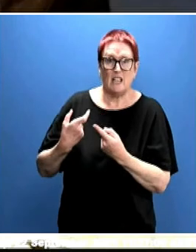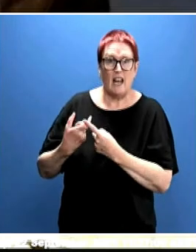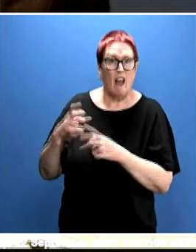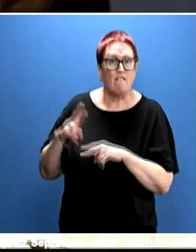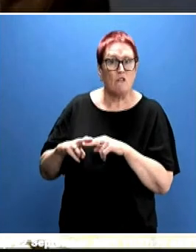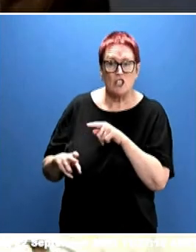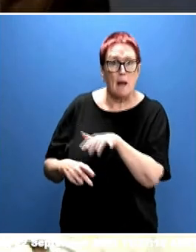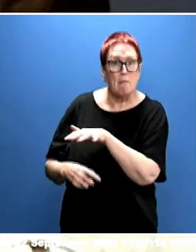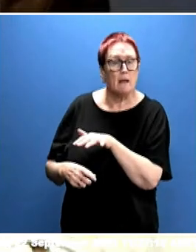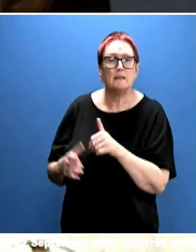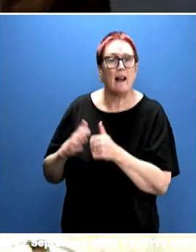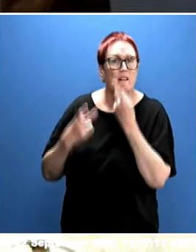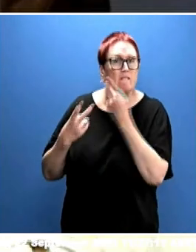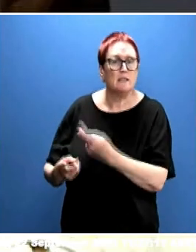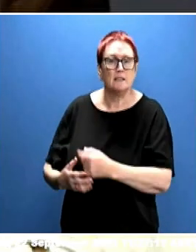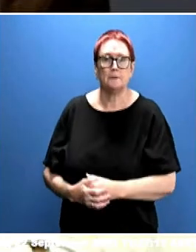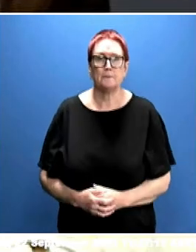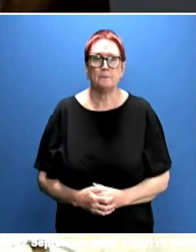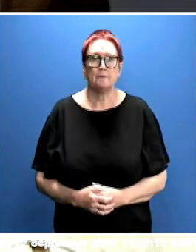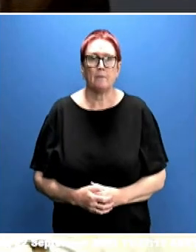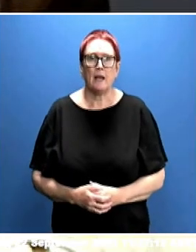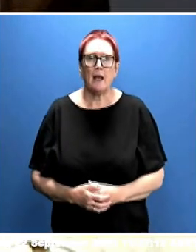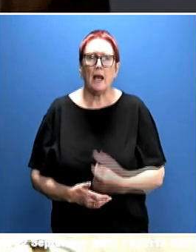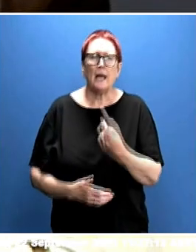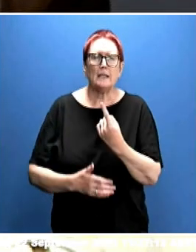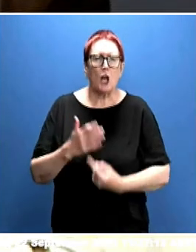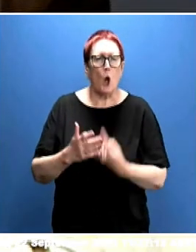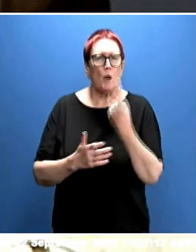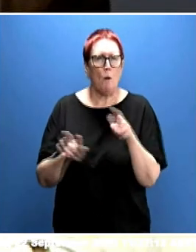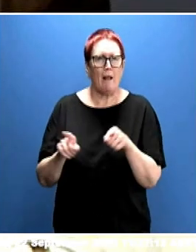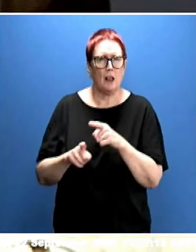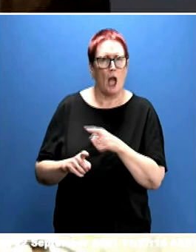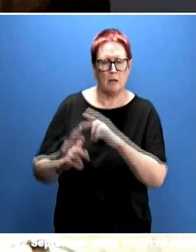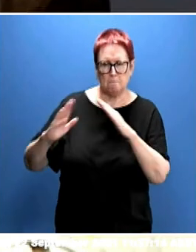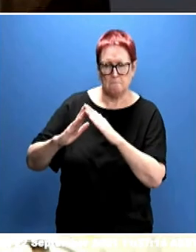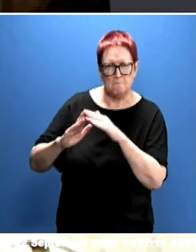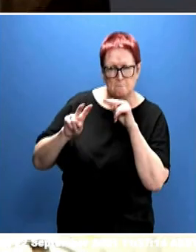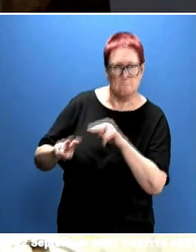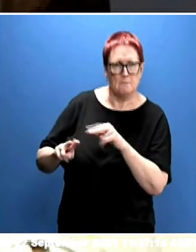which is the only Secure Care facility in Western Australia, and although